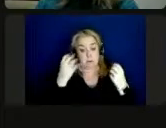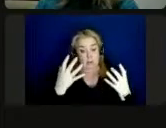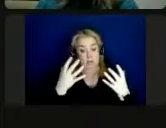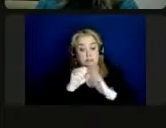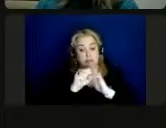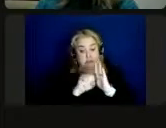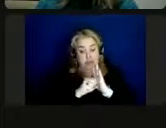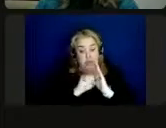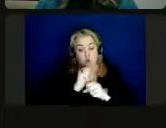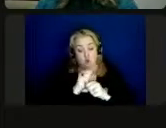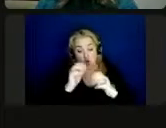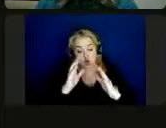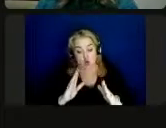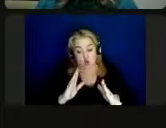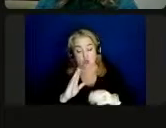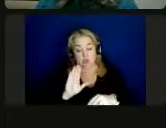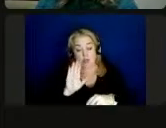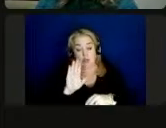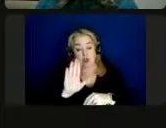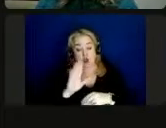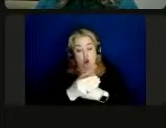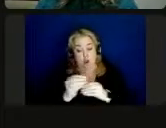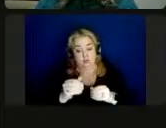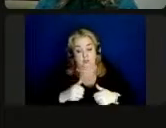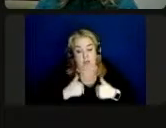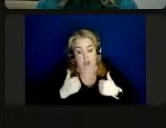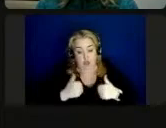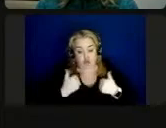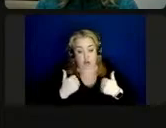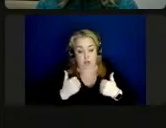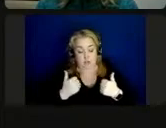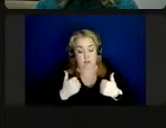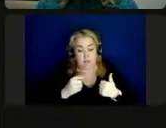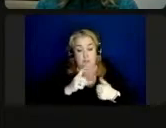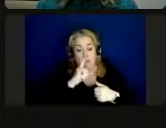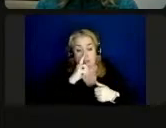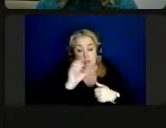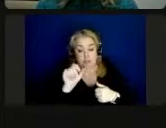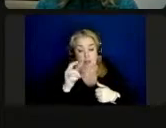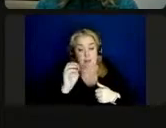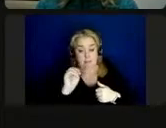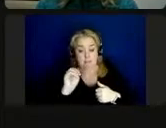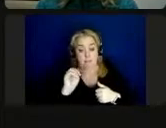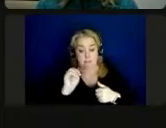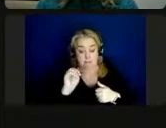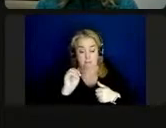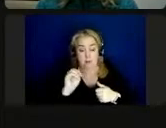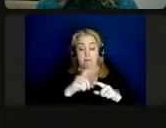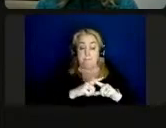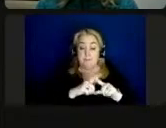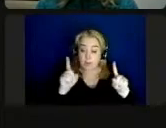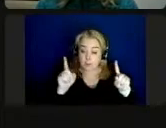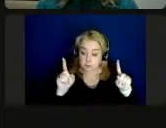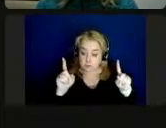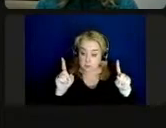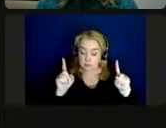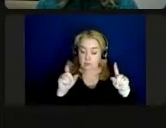PANDEMIC IS THAT ANECDOTALLY I